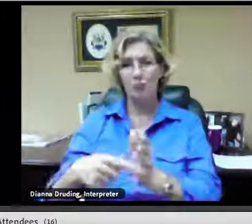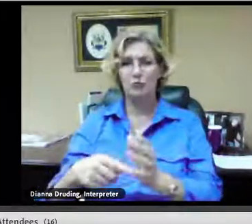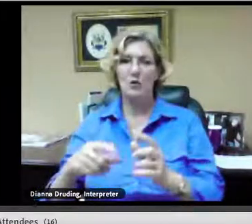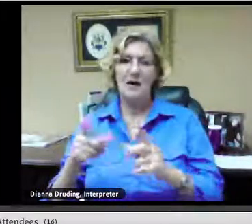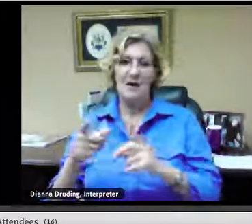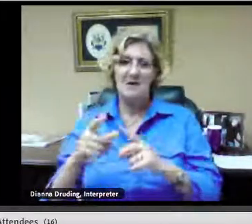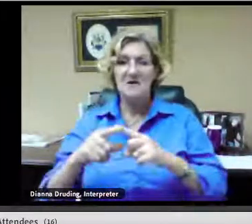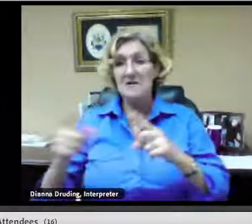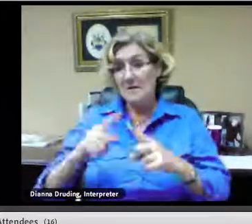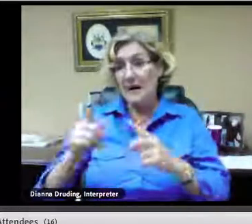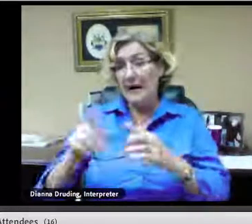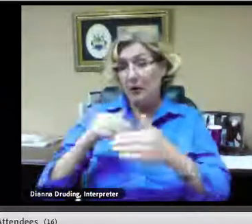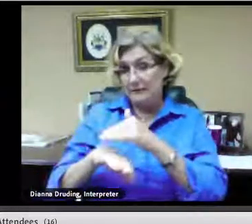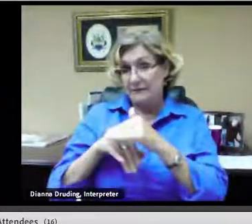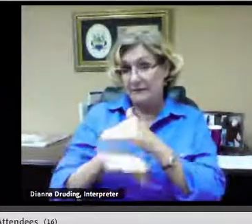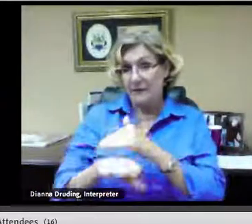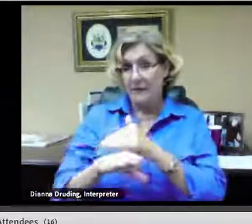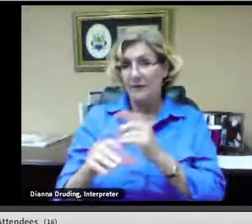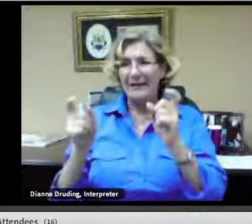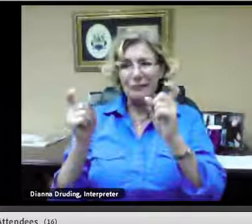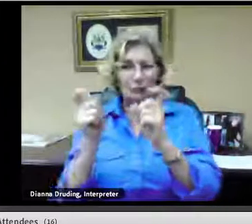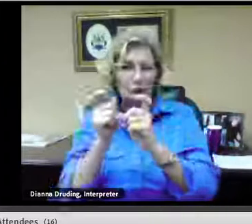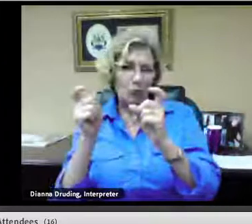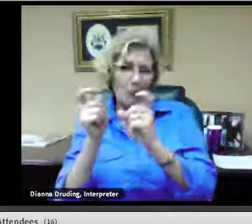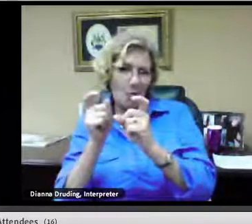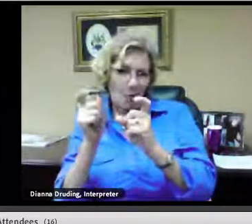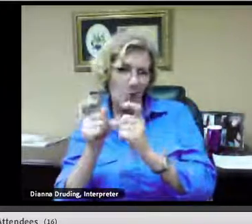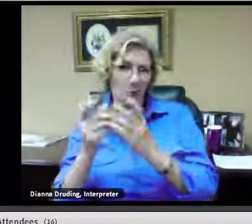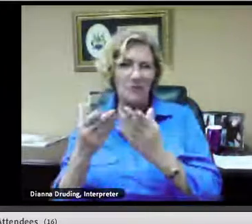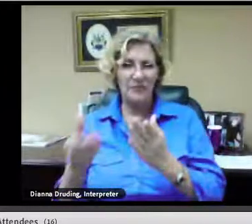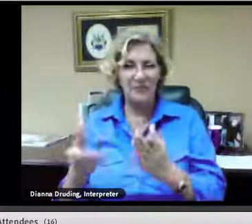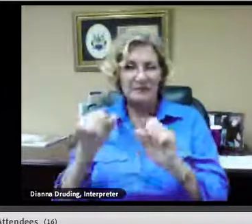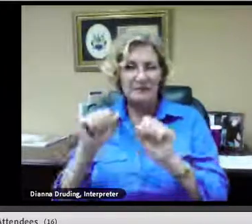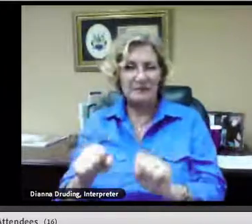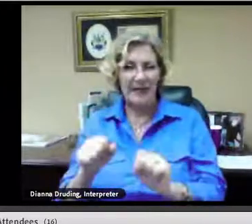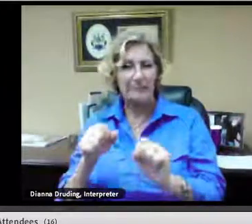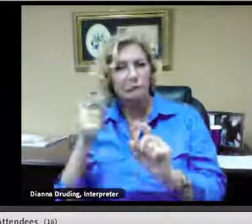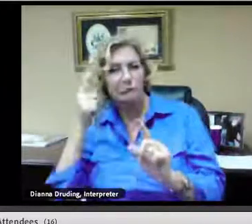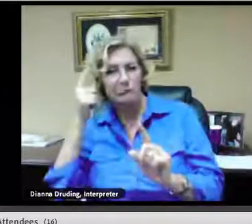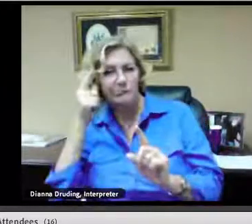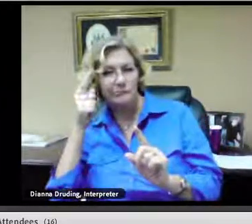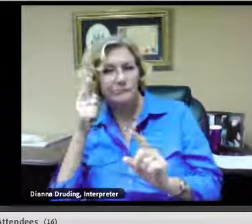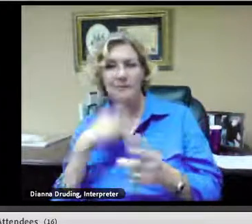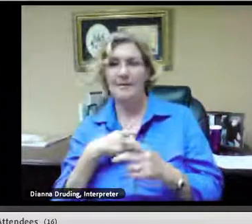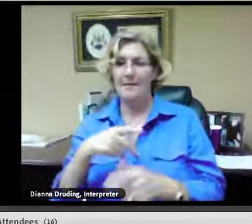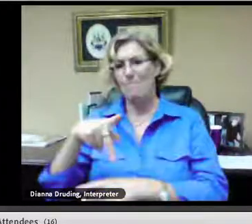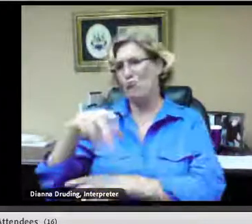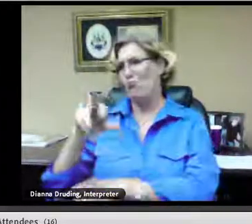can point to much deeper implications and stereotypes and prejudices in our daily work,